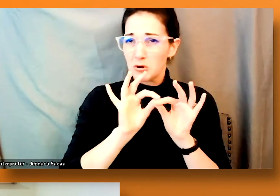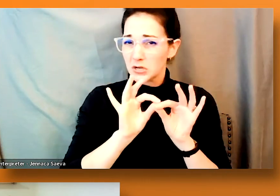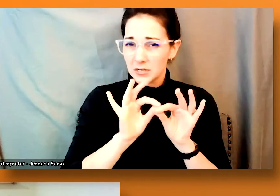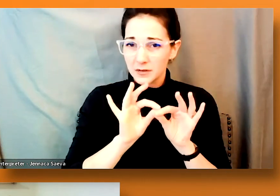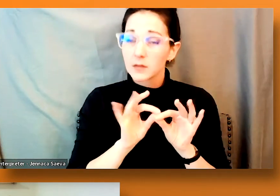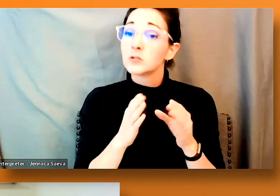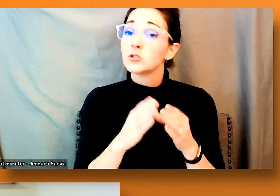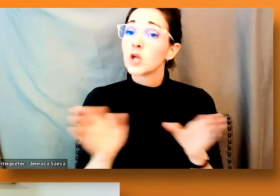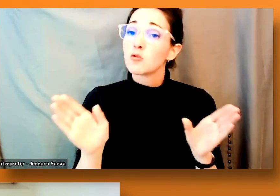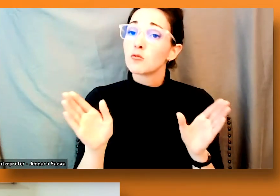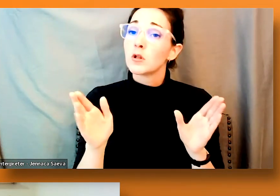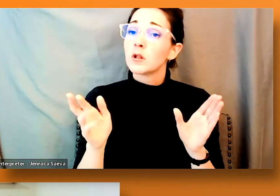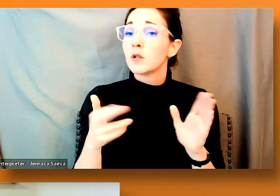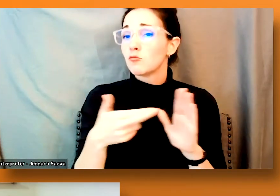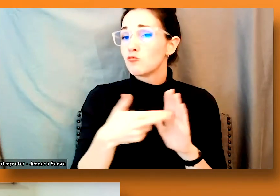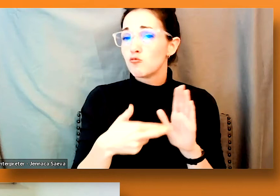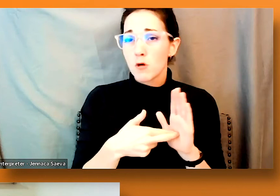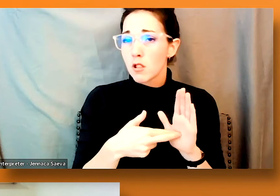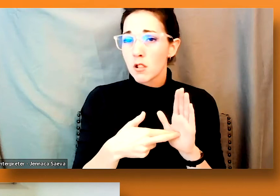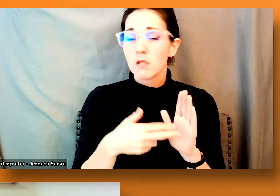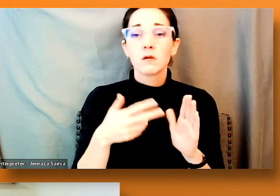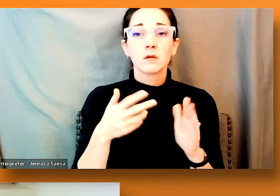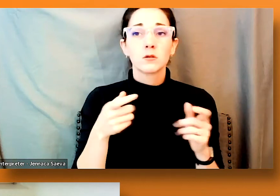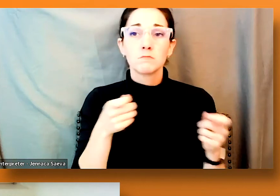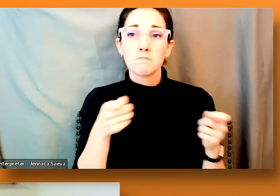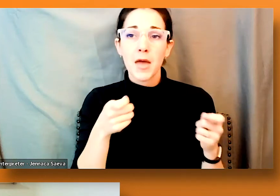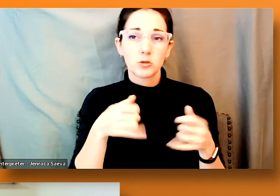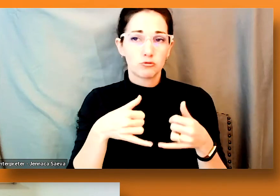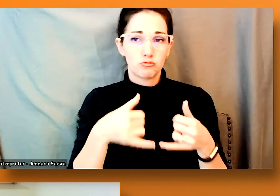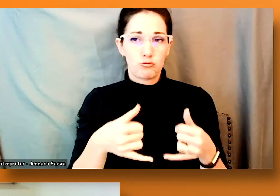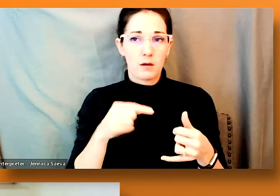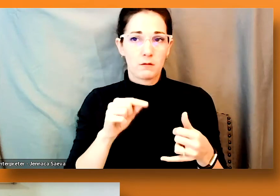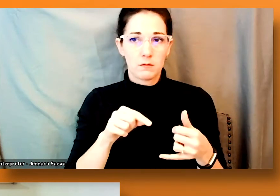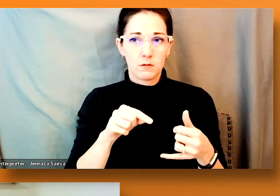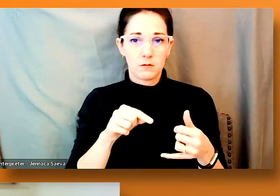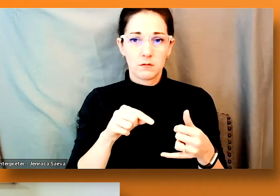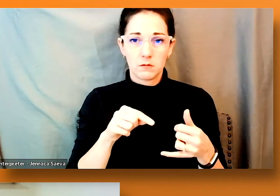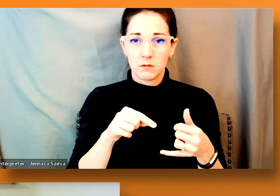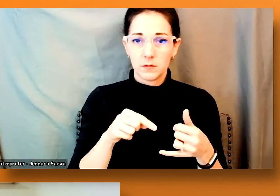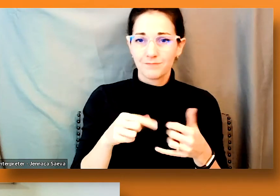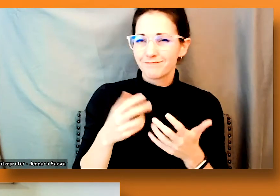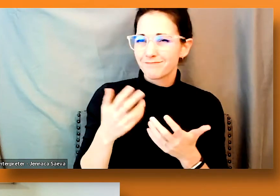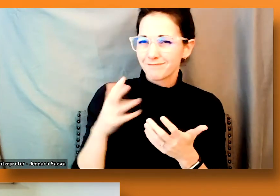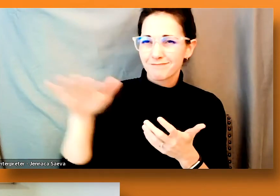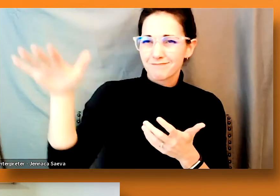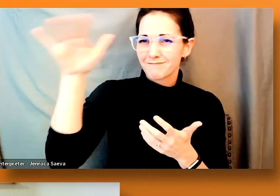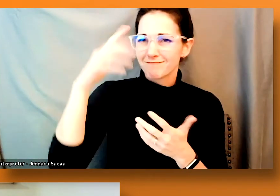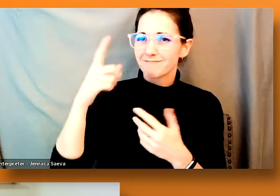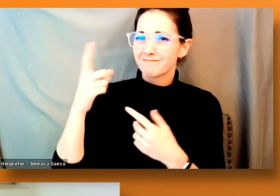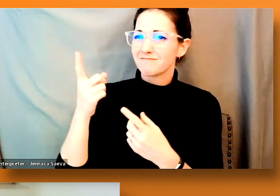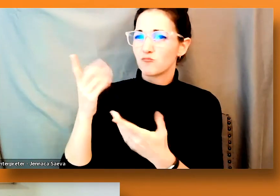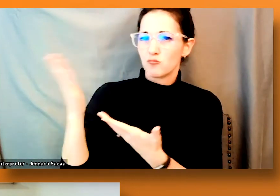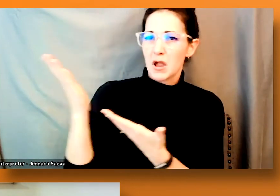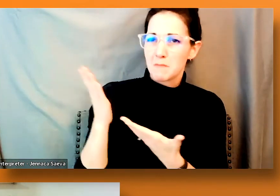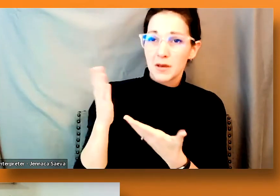A general rule for grant management and that's dictated by uniform guidance is